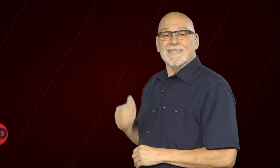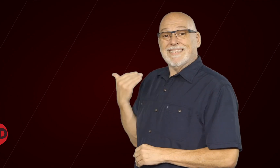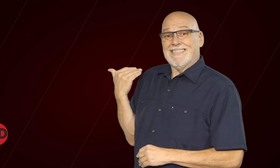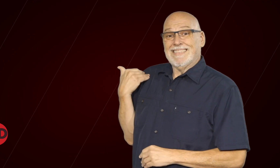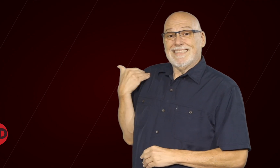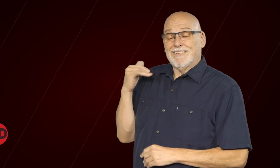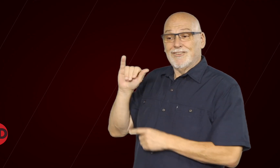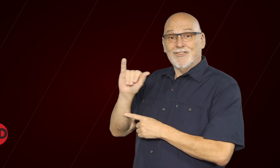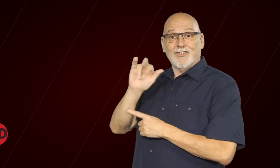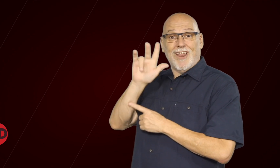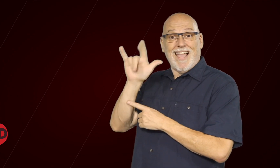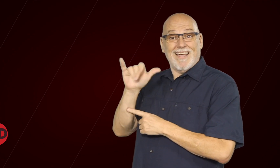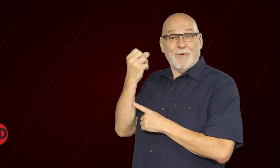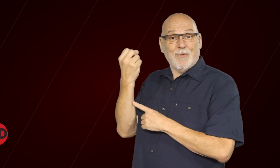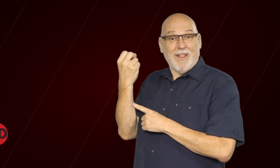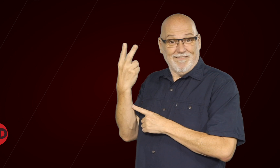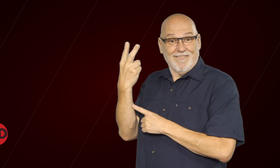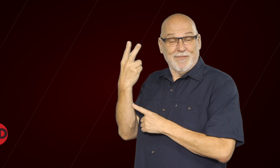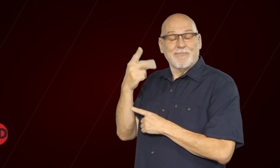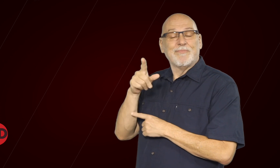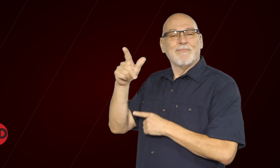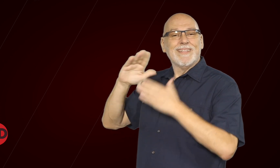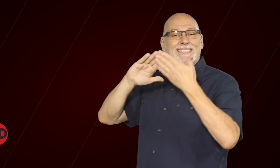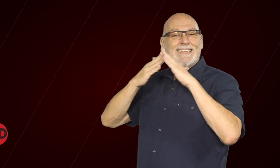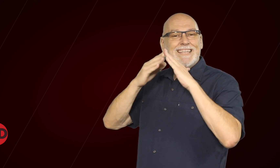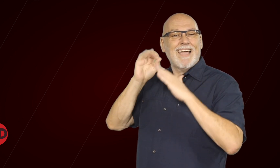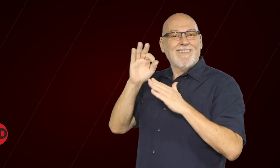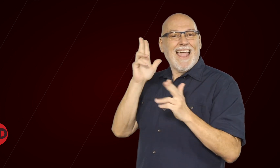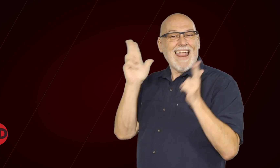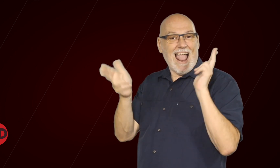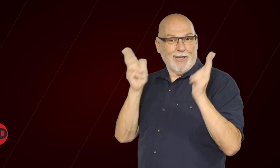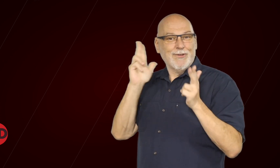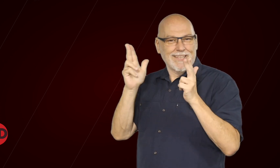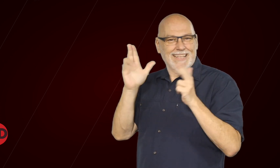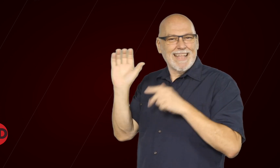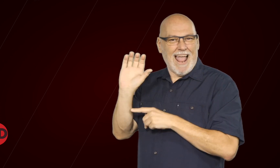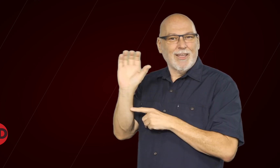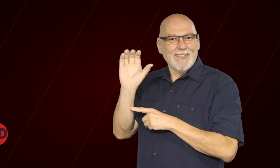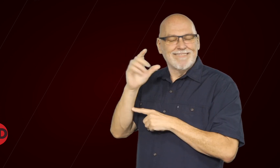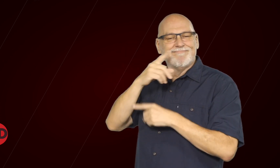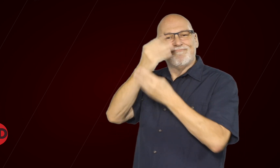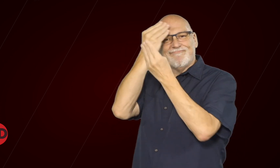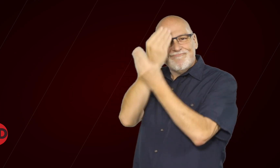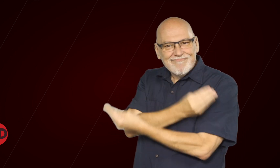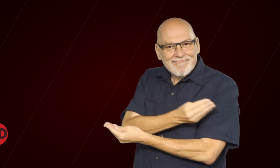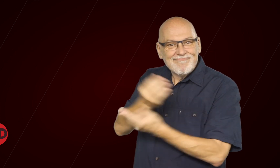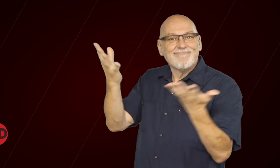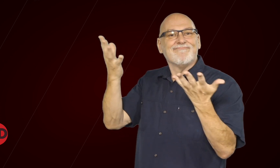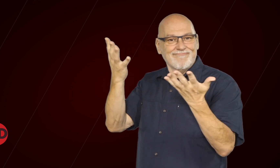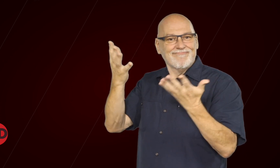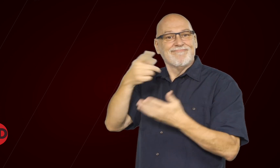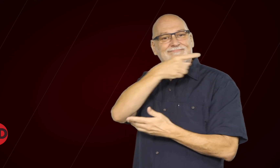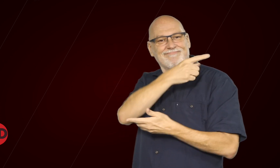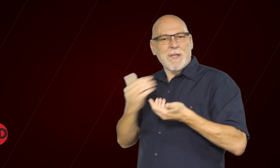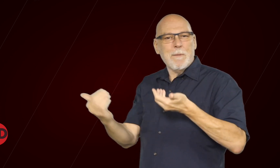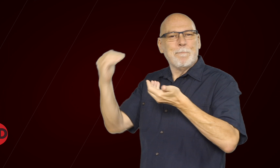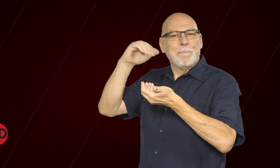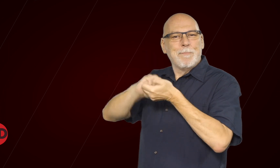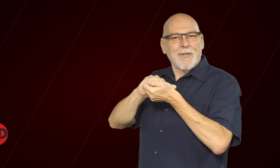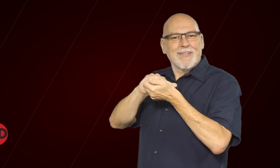[ANSELMO]: The City of Calgary announced July 12 that they are partnering